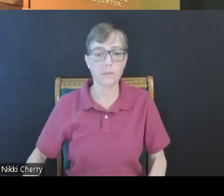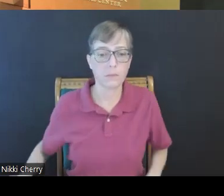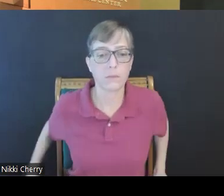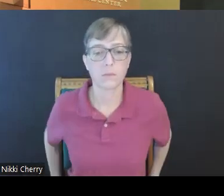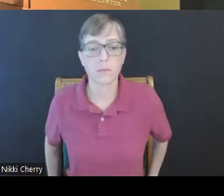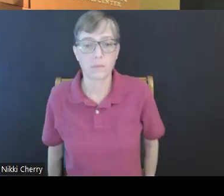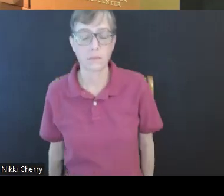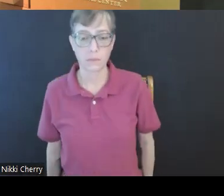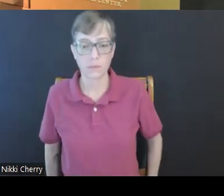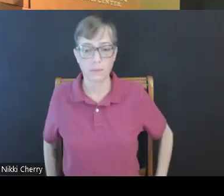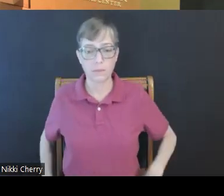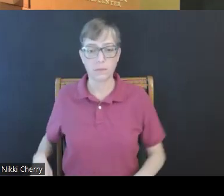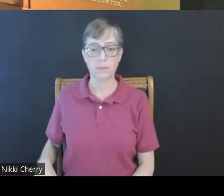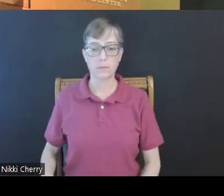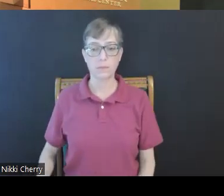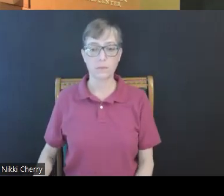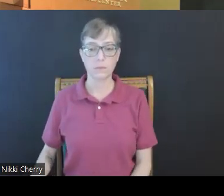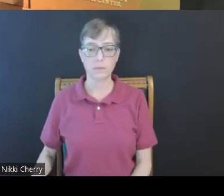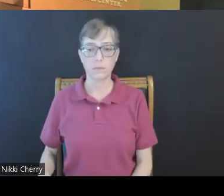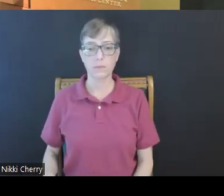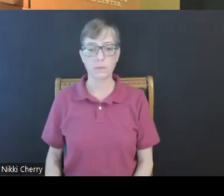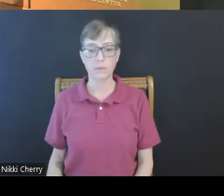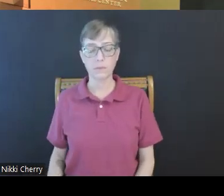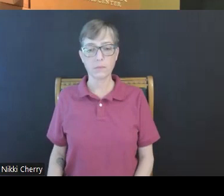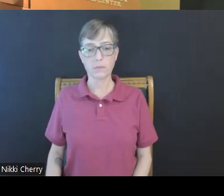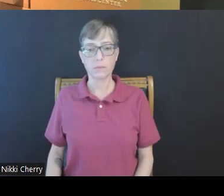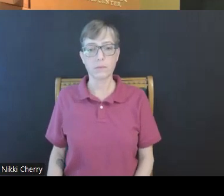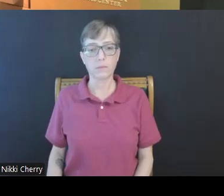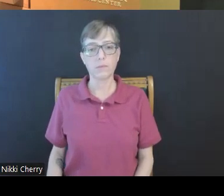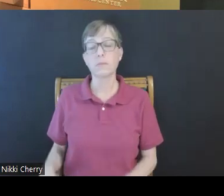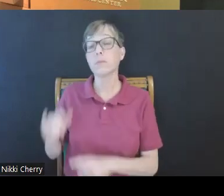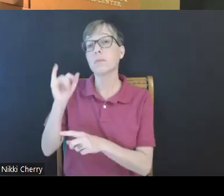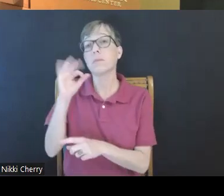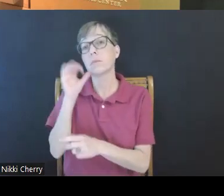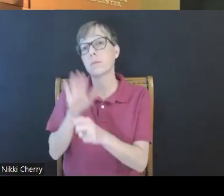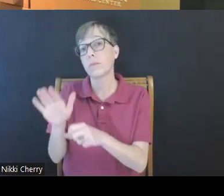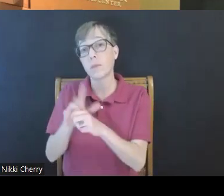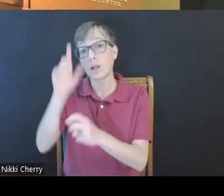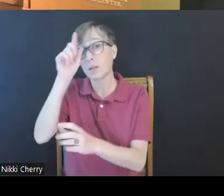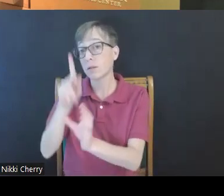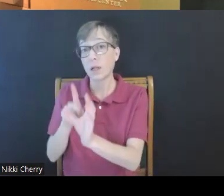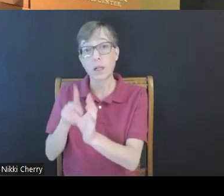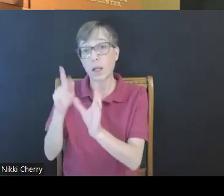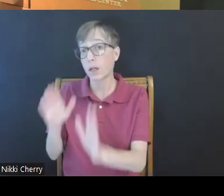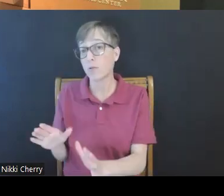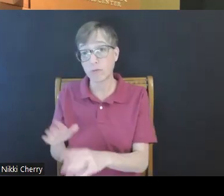to say uh if we don't have enough psychiatrists to see everybody and we realize that 40% of patients